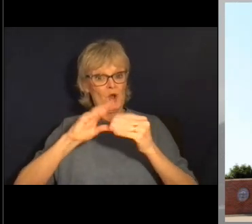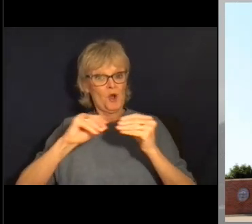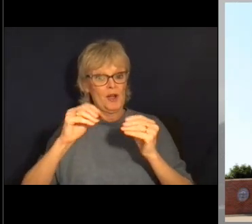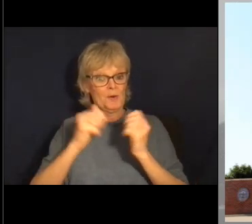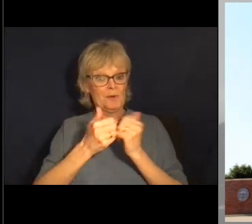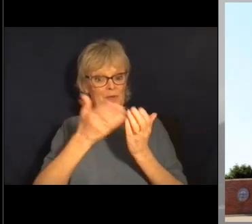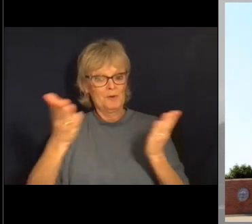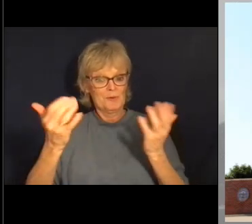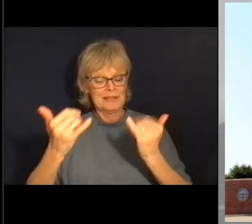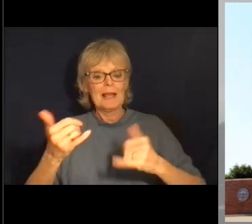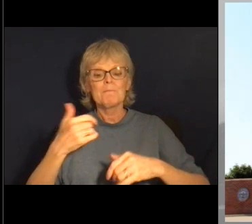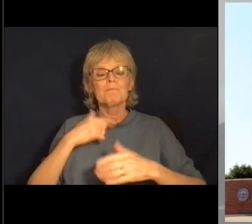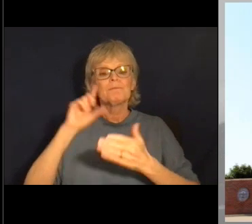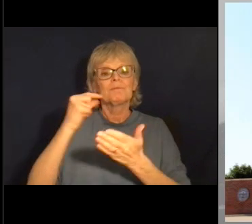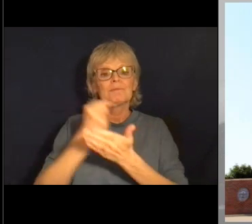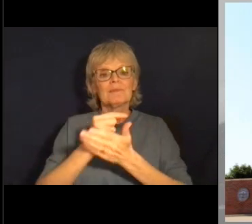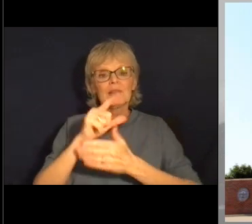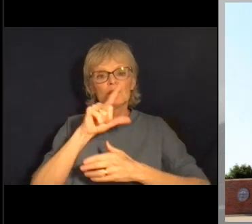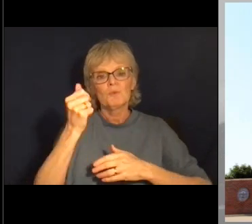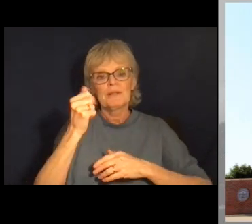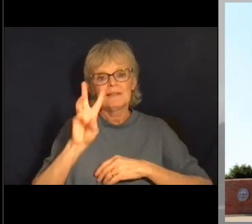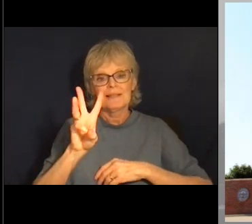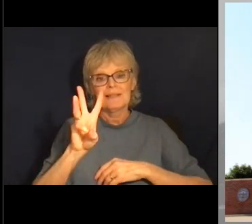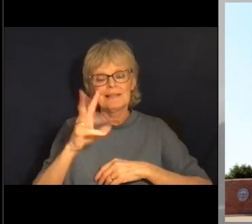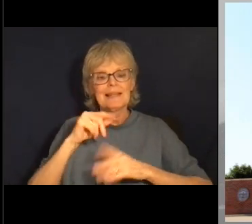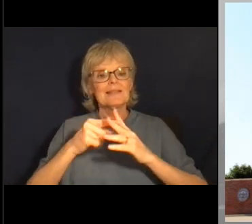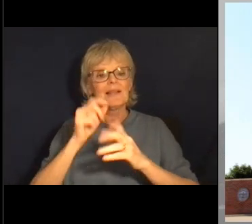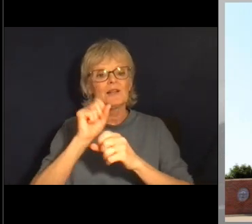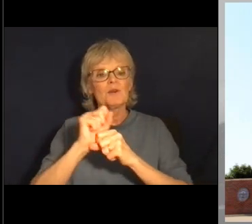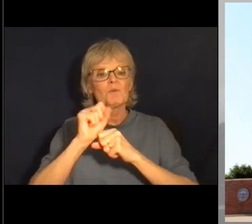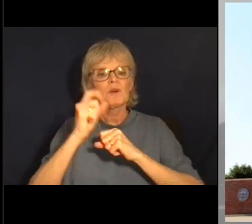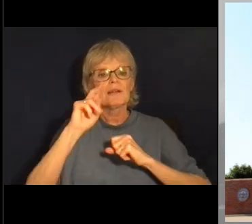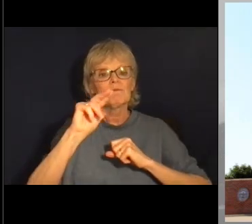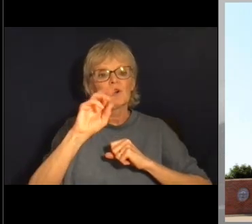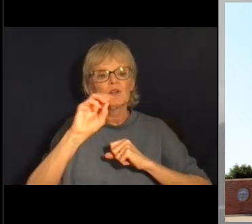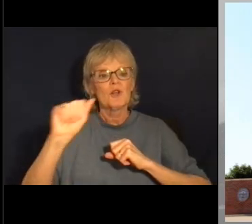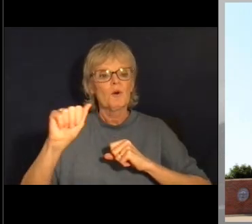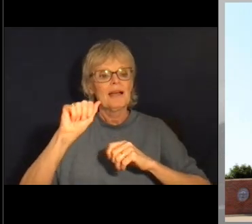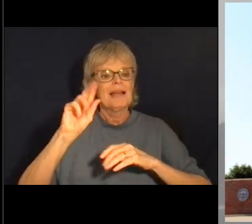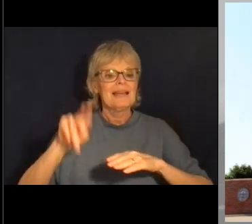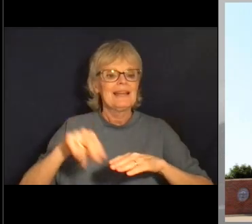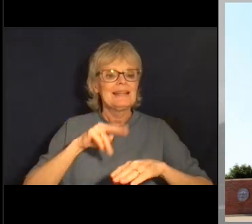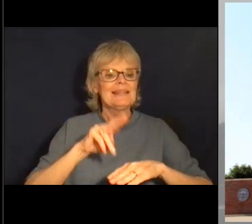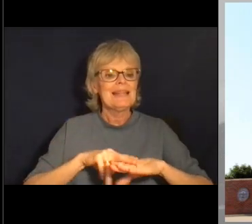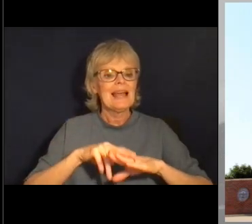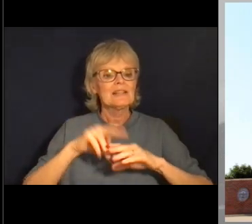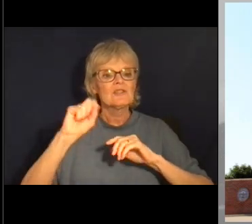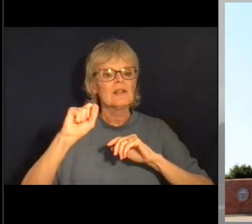And when I graduated in 2016, I actually started working for NOAA's National Severe Storms Laboratory, which is where I'm at right now.